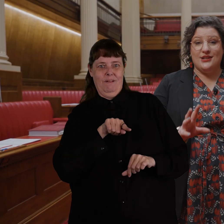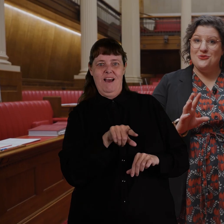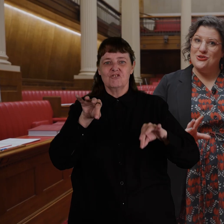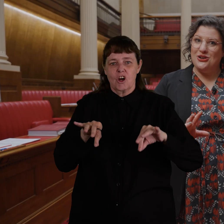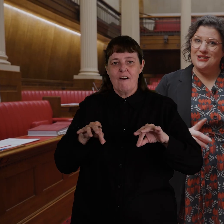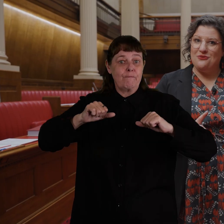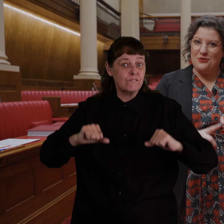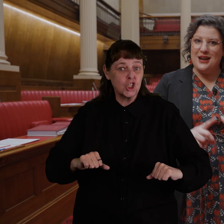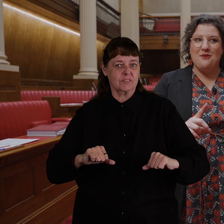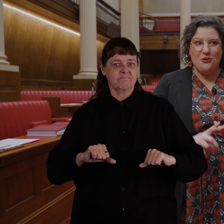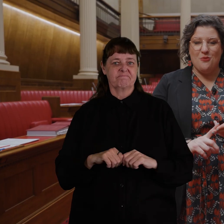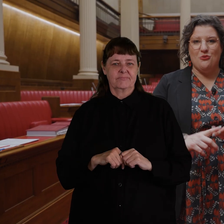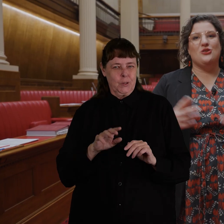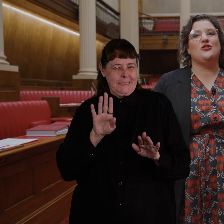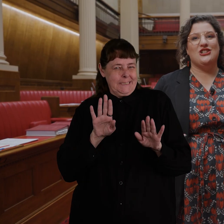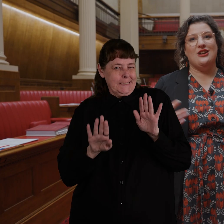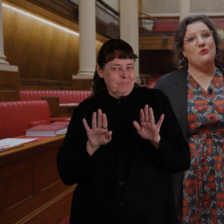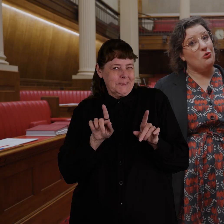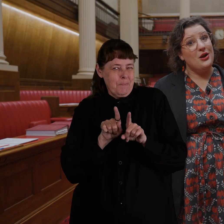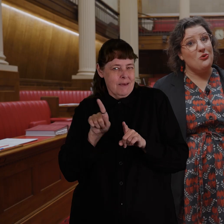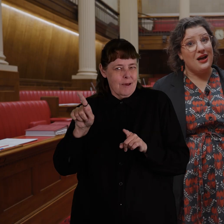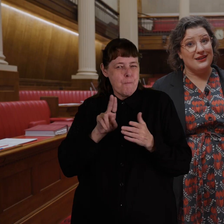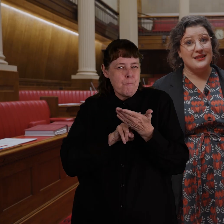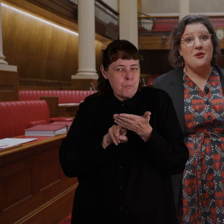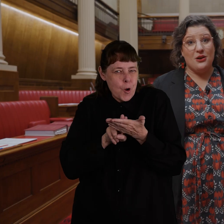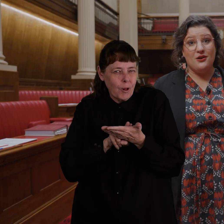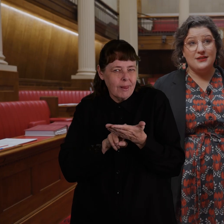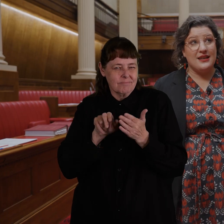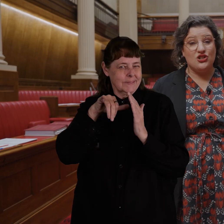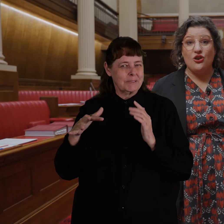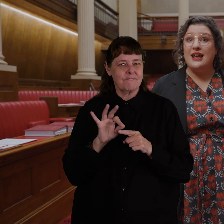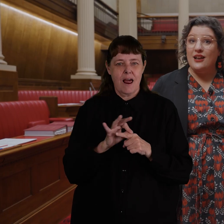so you will notice that red and purple were traditionally royal colors because they showed